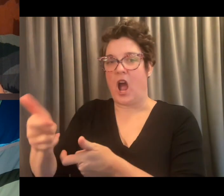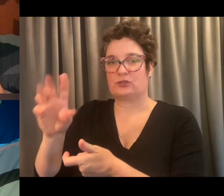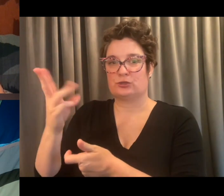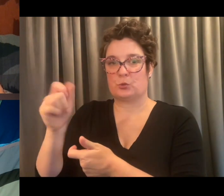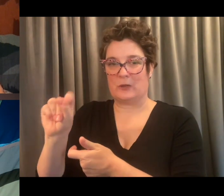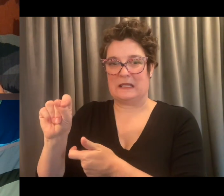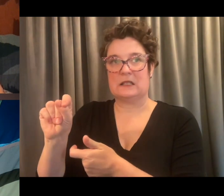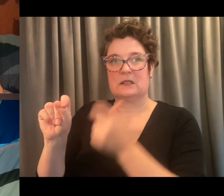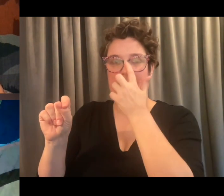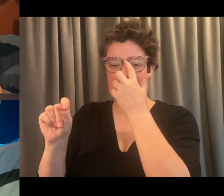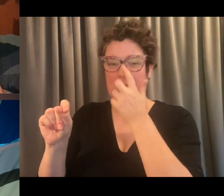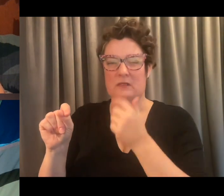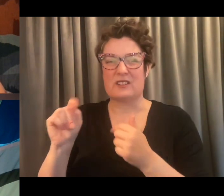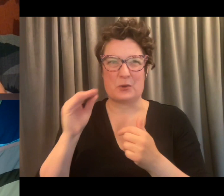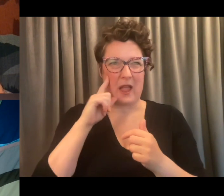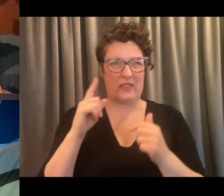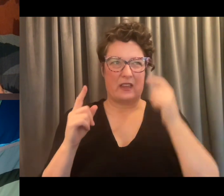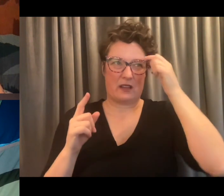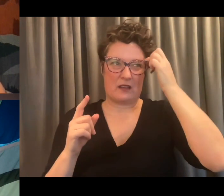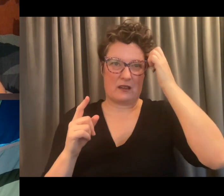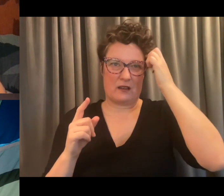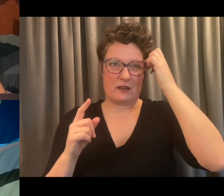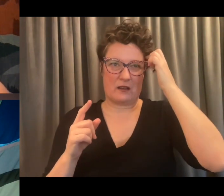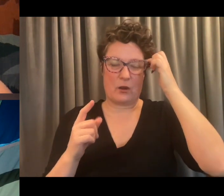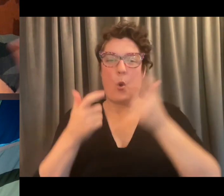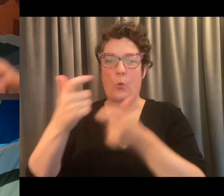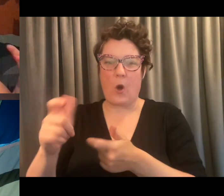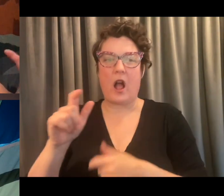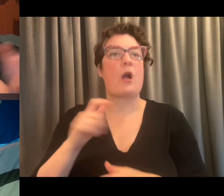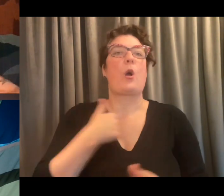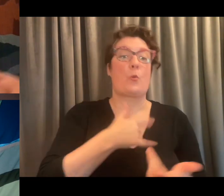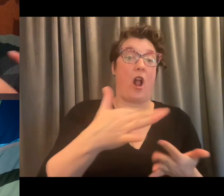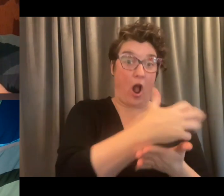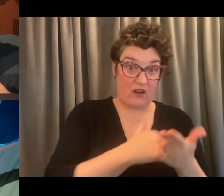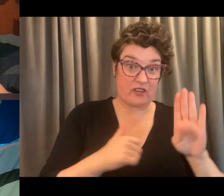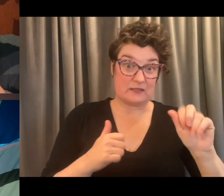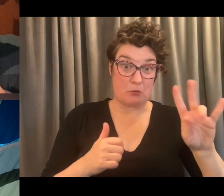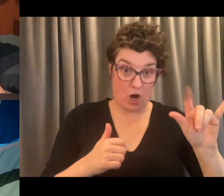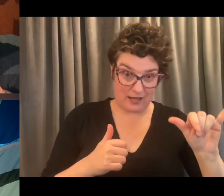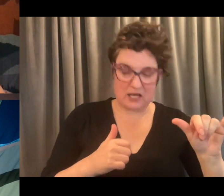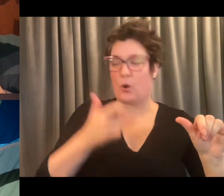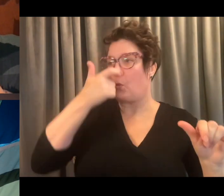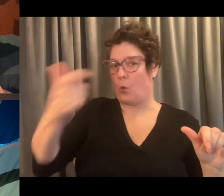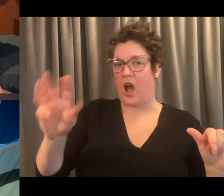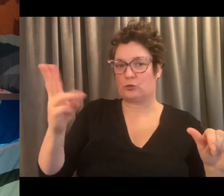Rebekah: Okay. Nomy: So it's, I think we're watching the, the wheat ripen we're harvesting the barley, watching the wheat ripen. Rebekah: Okay. Okay.